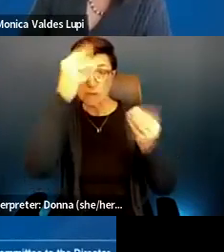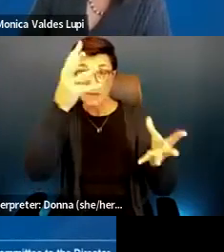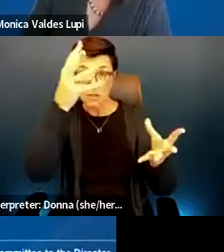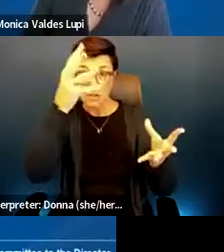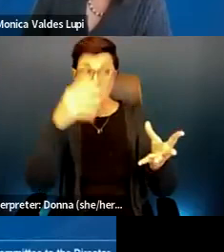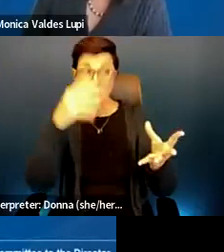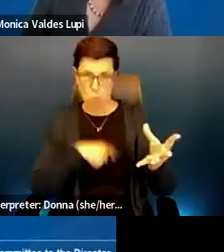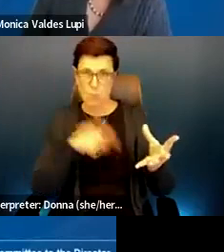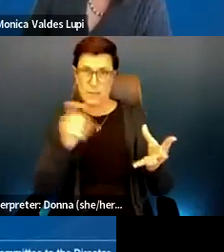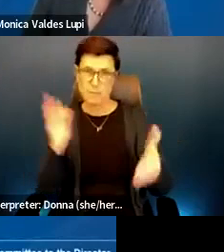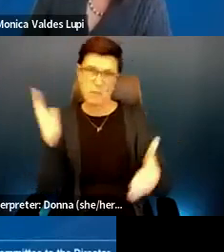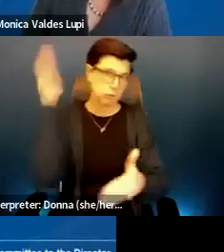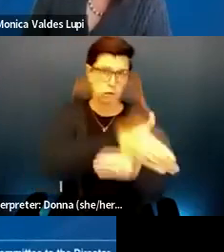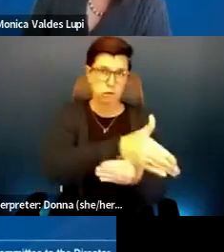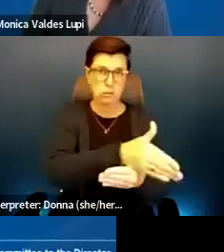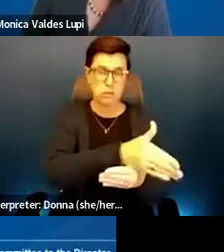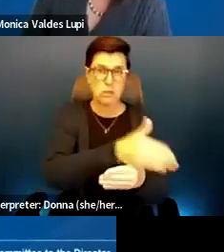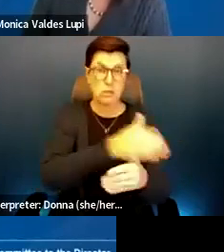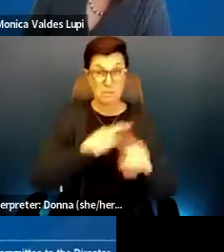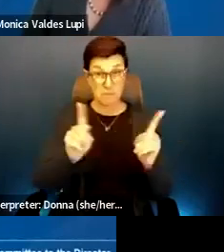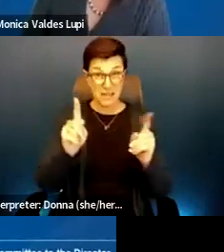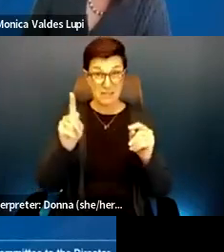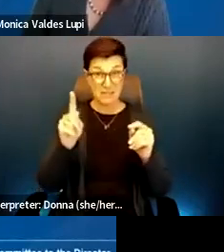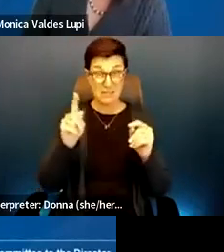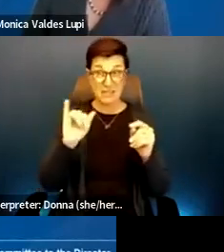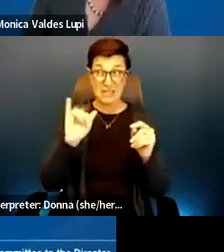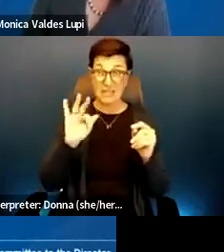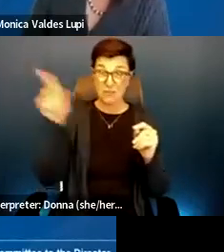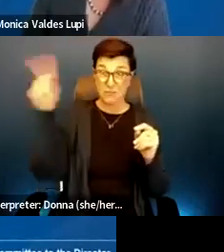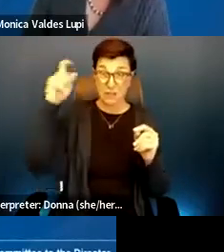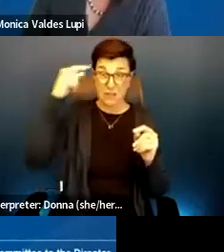to begin with, then we alone are not going to be able to tackle that.